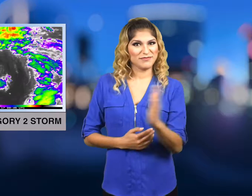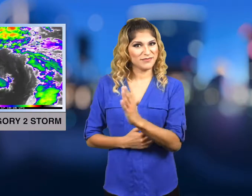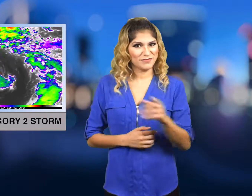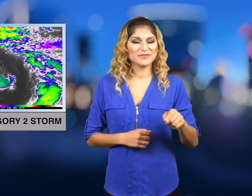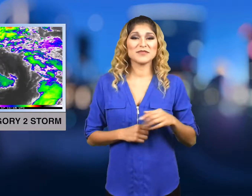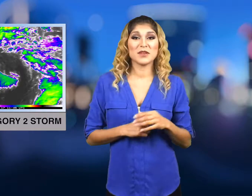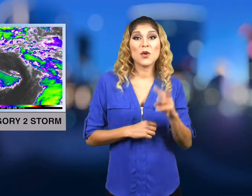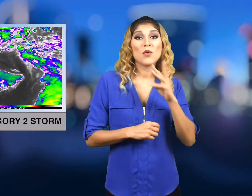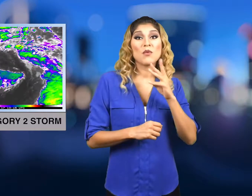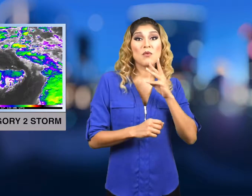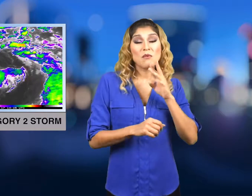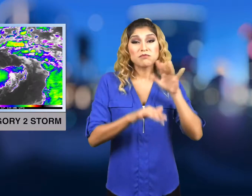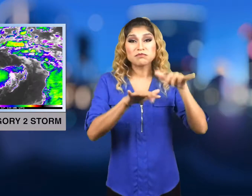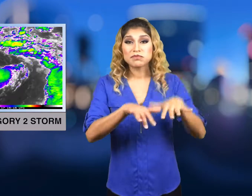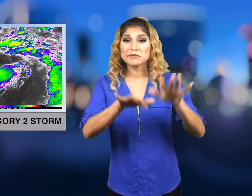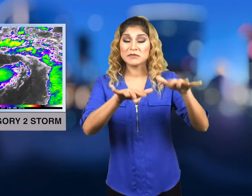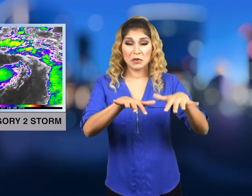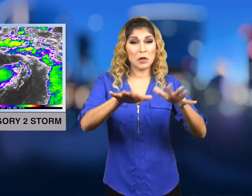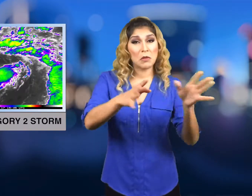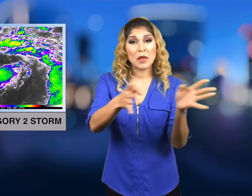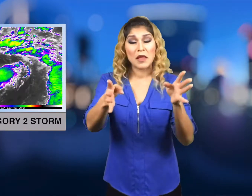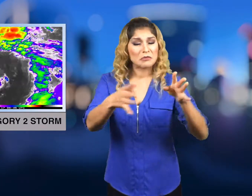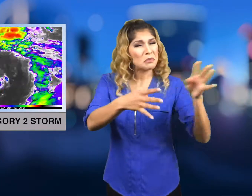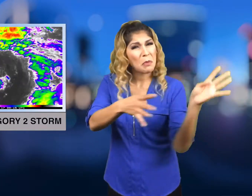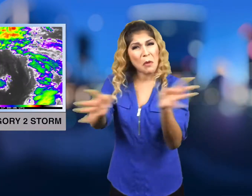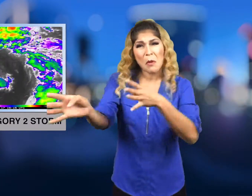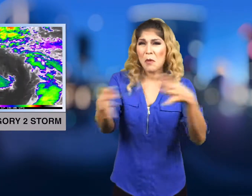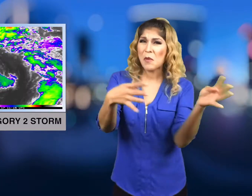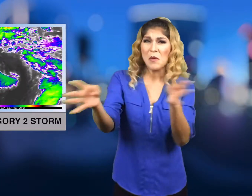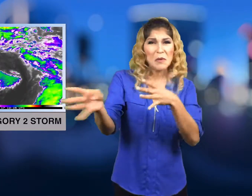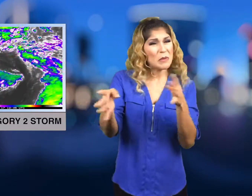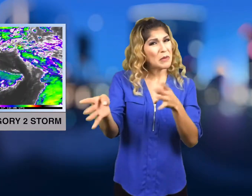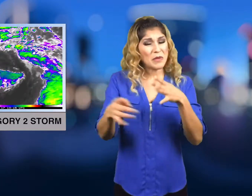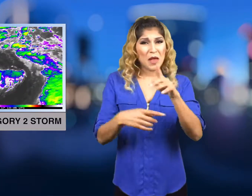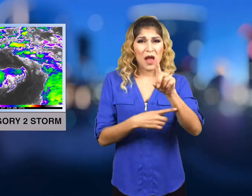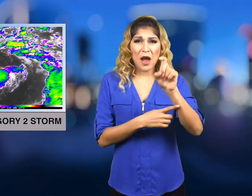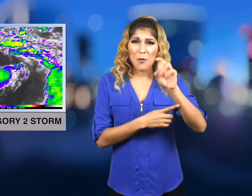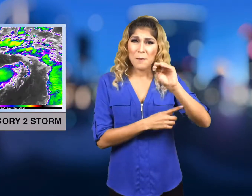The storm could bring strong waves and wind gusts of 100 mph.